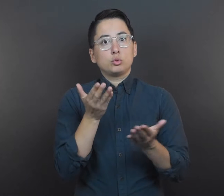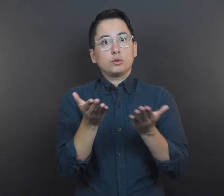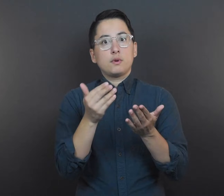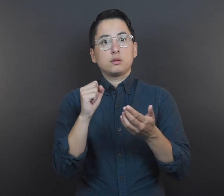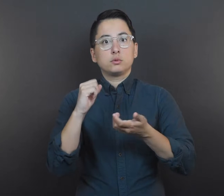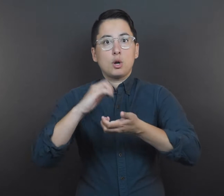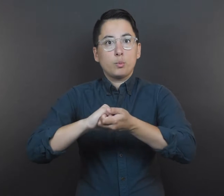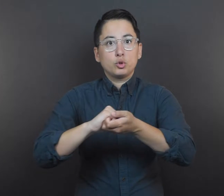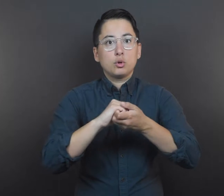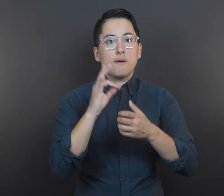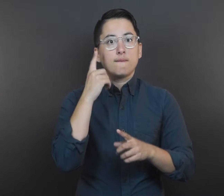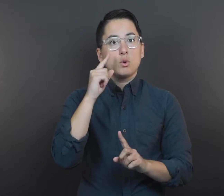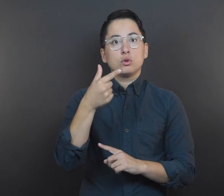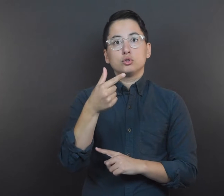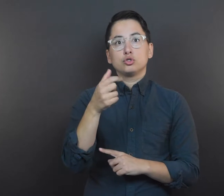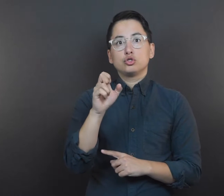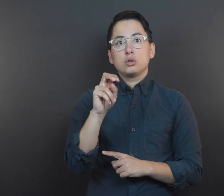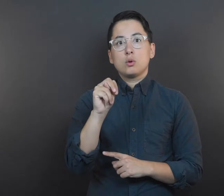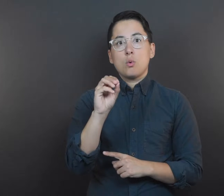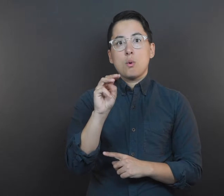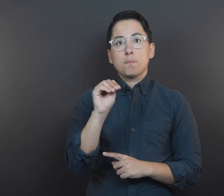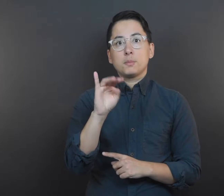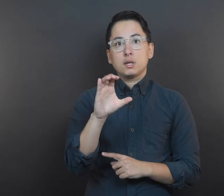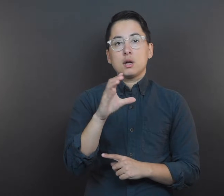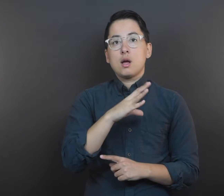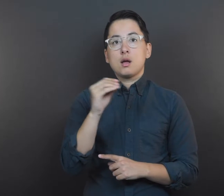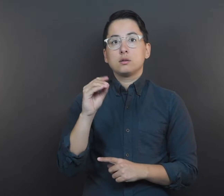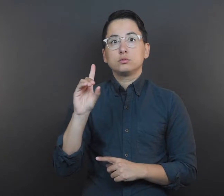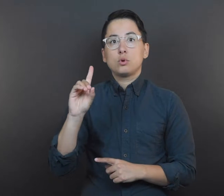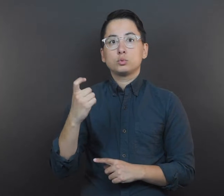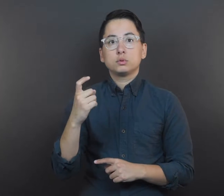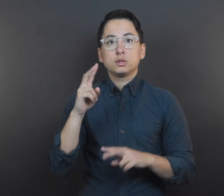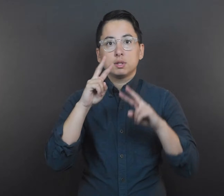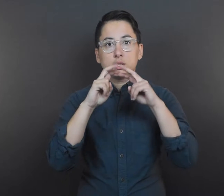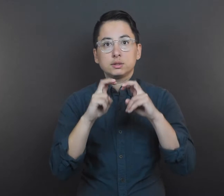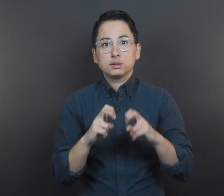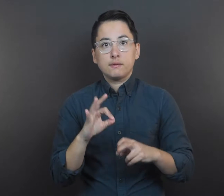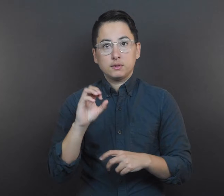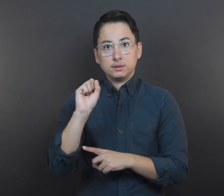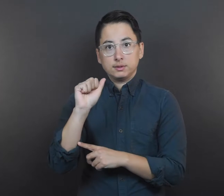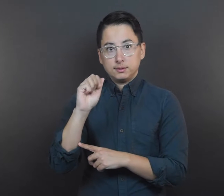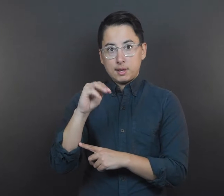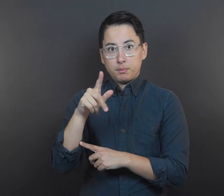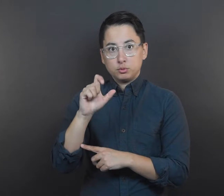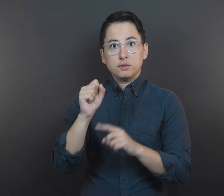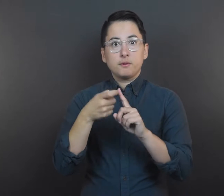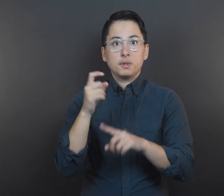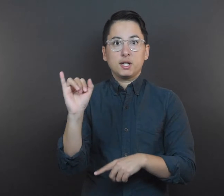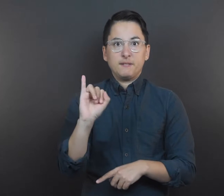of people and animals with SARS-CoV-2, and serving as a collaborator for genomic and